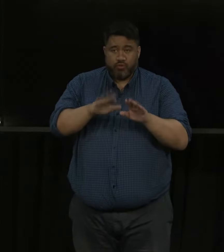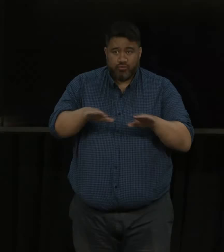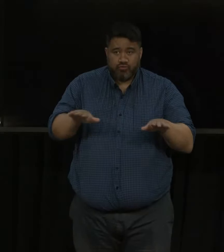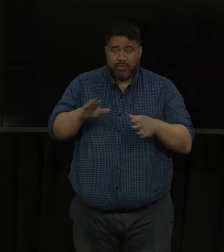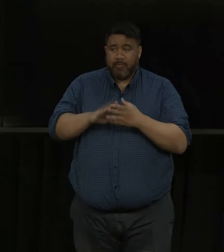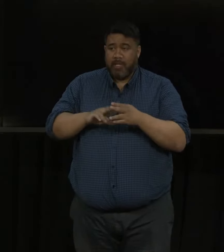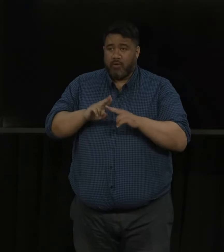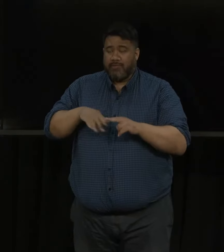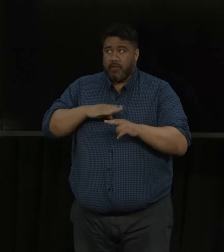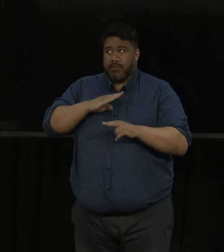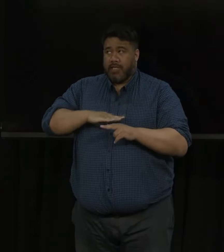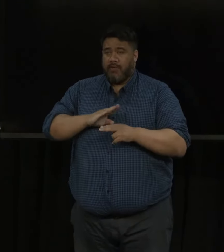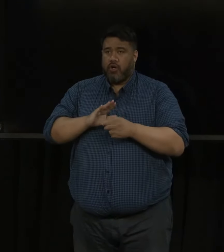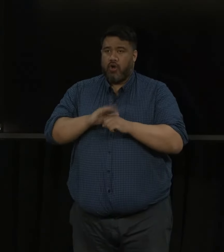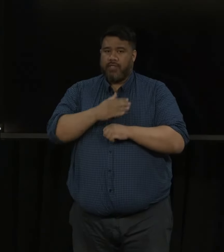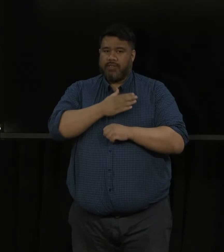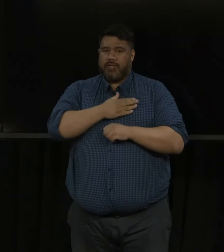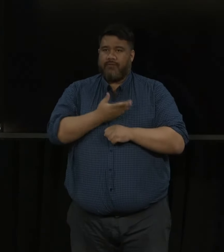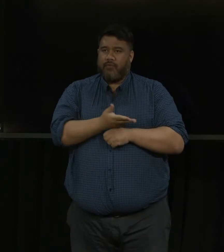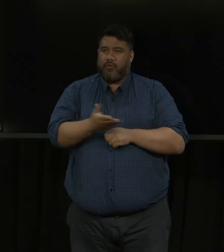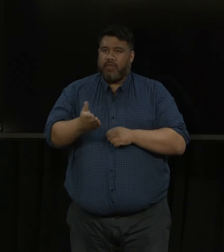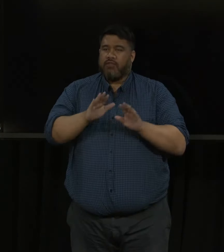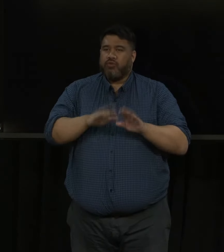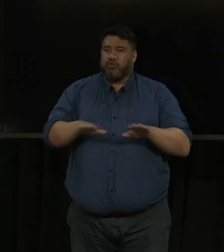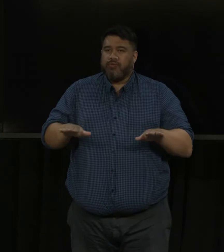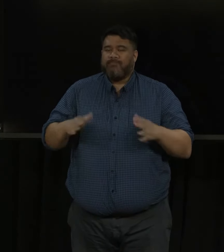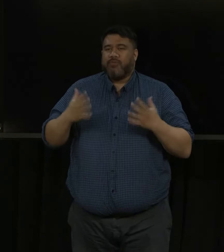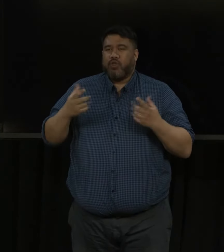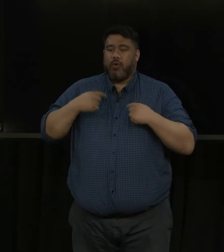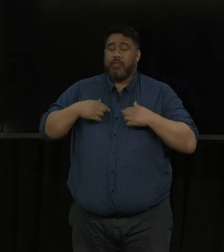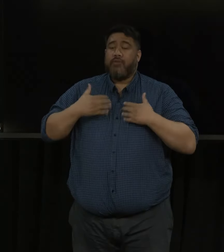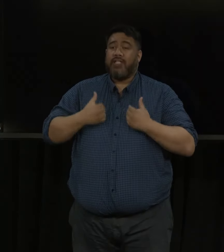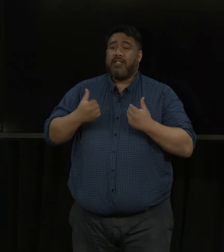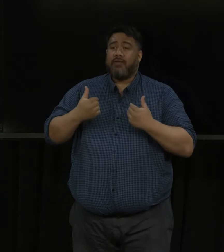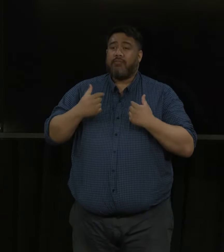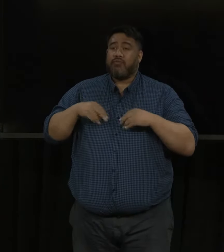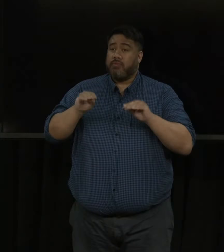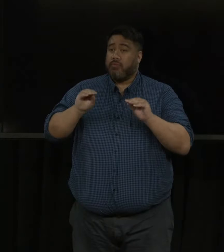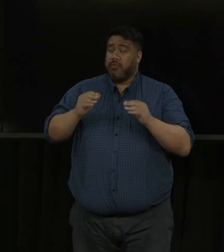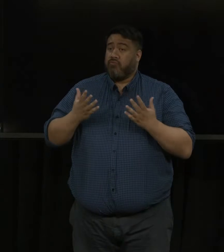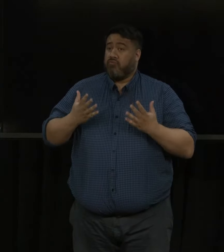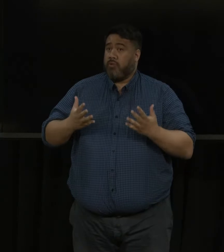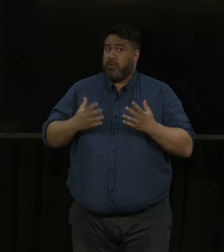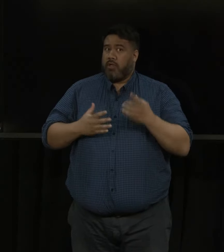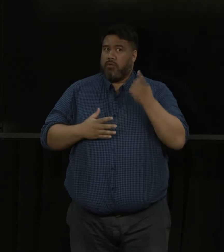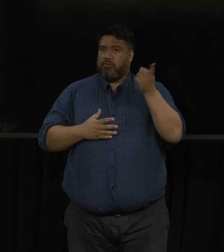teachers? A speaker with very just of the able to provide parents, and children with as